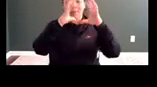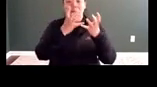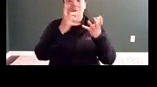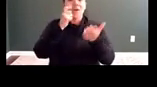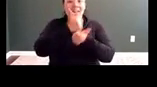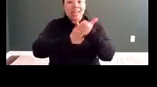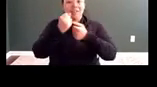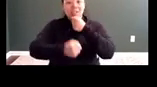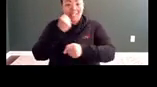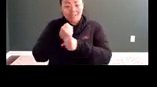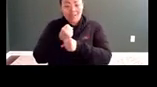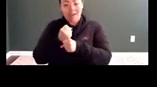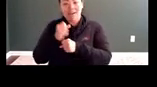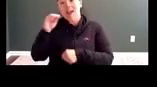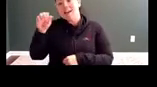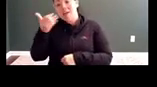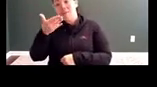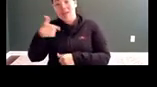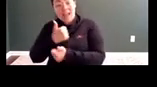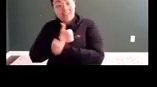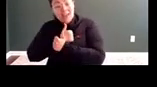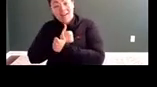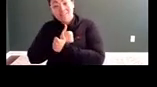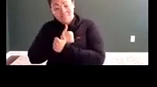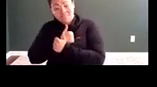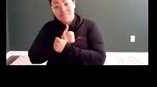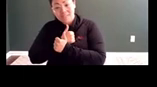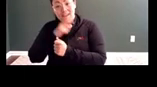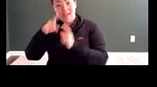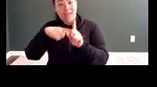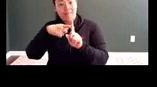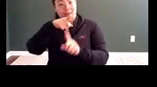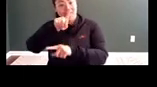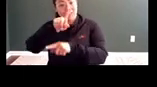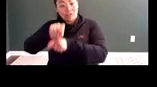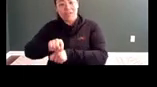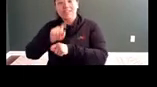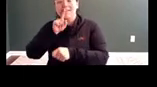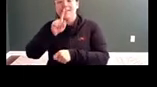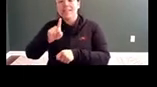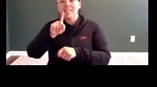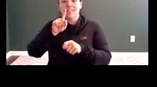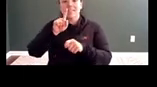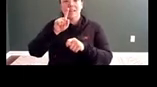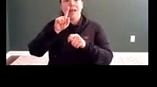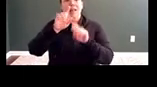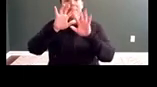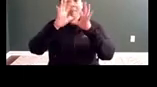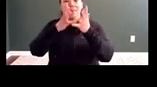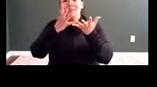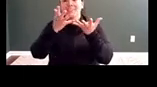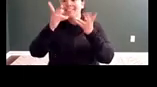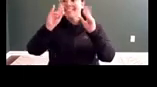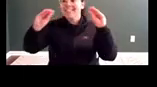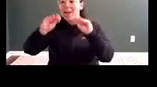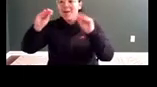And then one of the other things that I love about this tradition is the balloons then stay around. So they kind of decorate the office for a couple of days